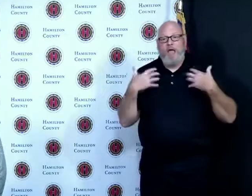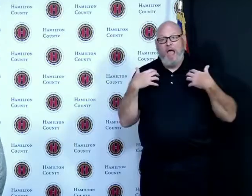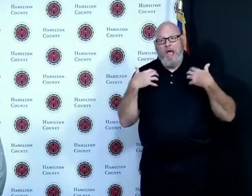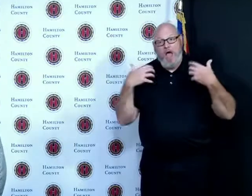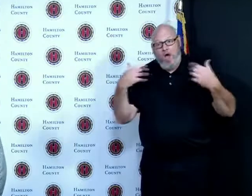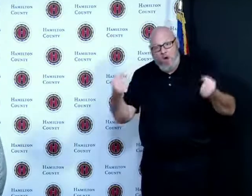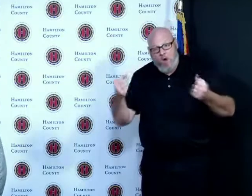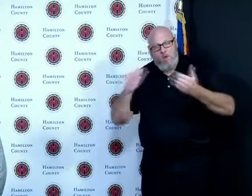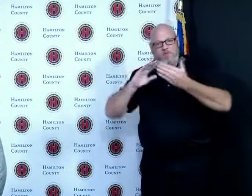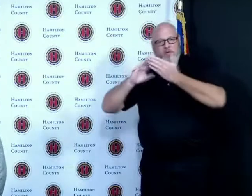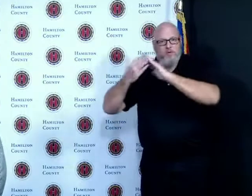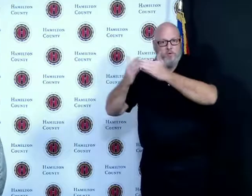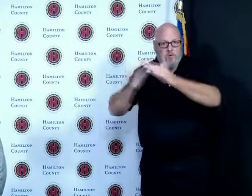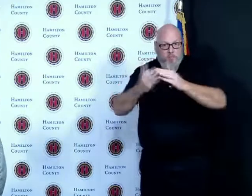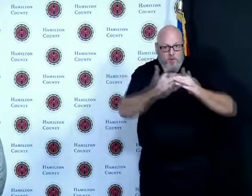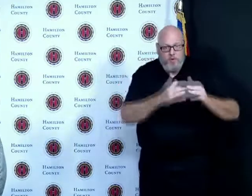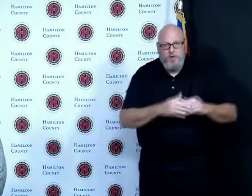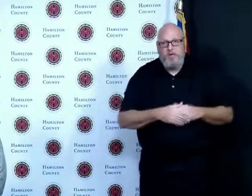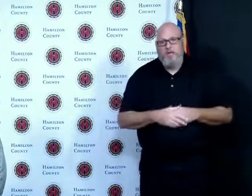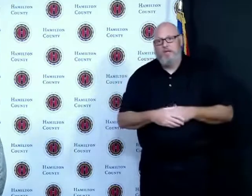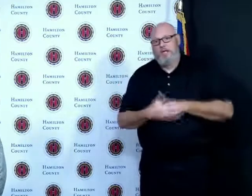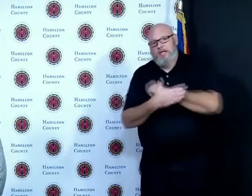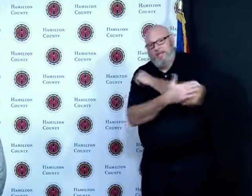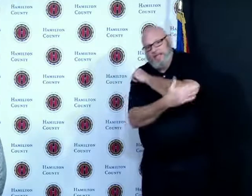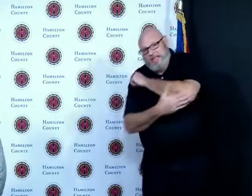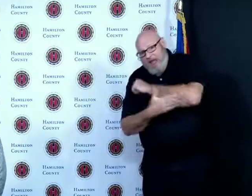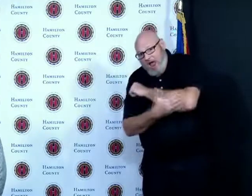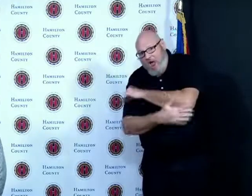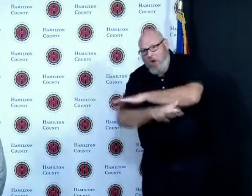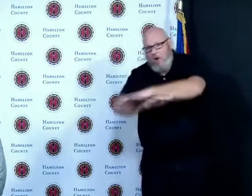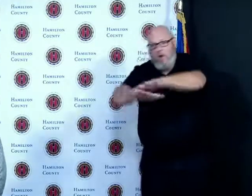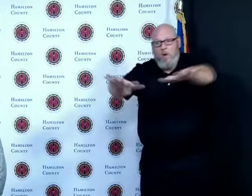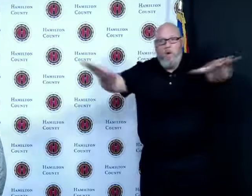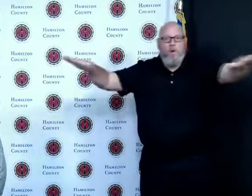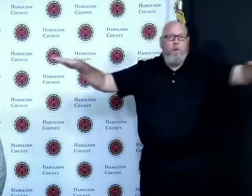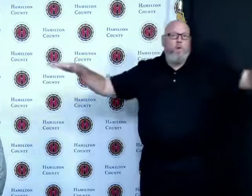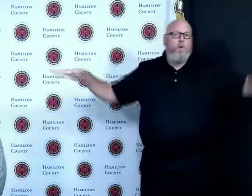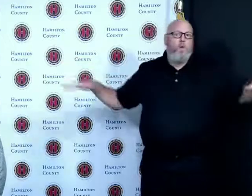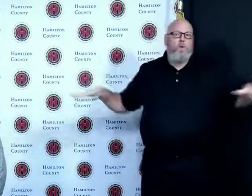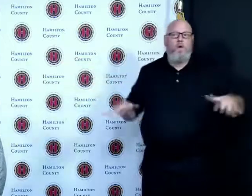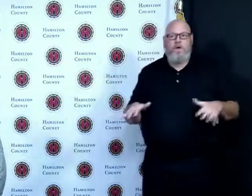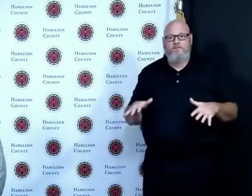to make sure that we provide information that we can answer questions and that we are a resource